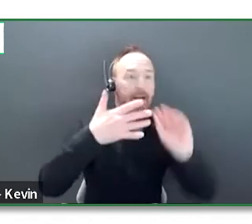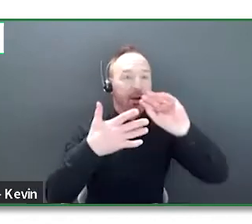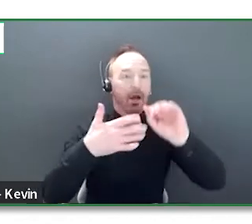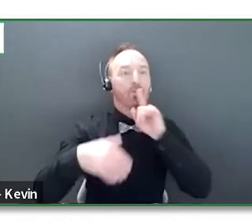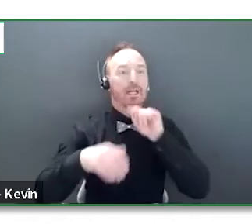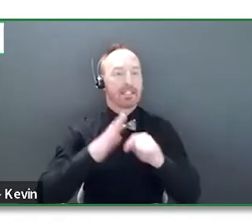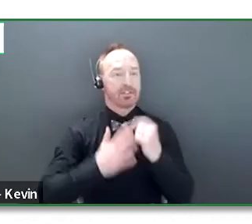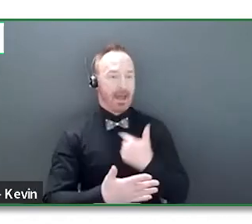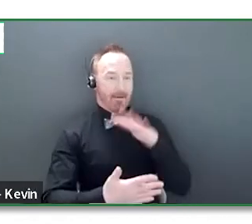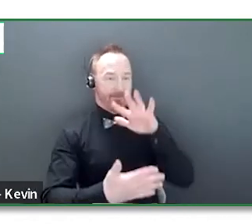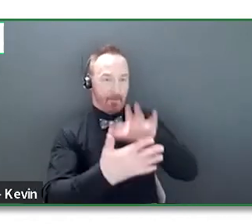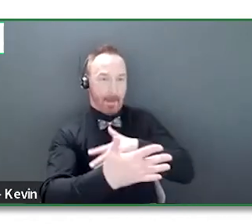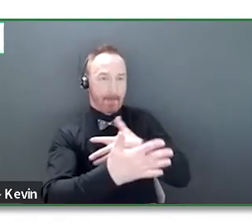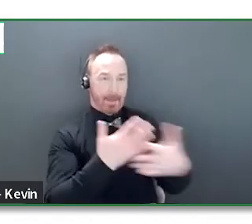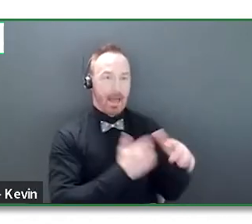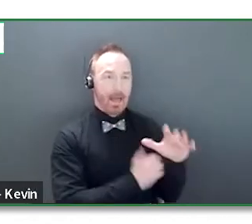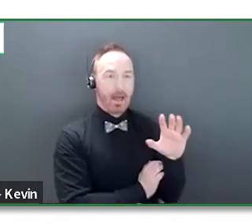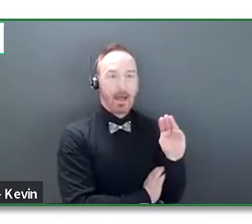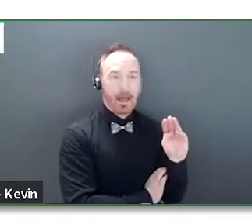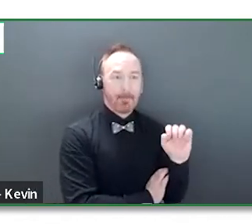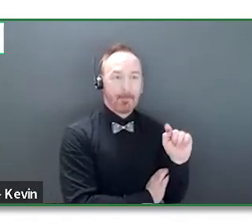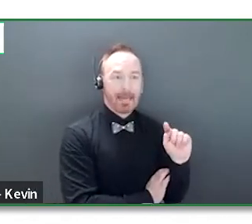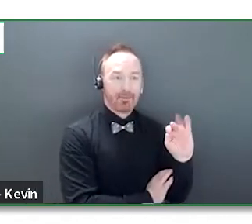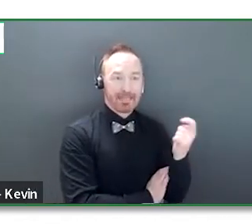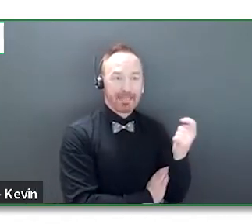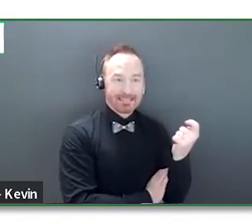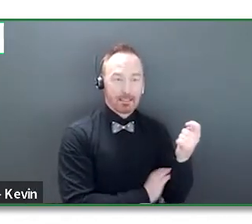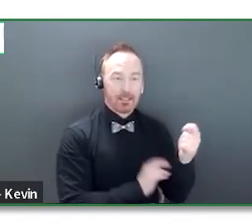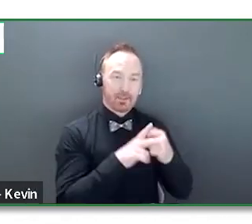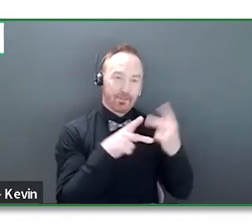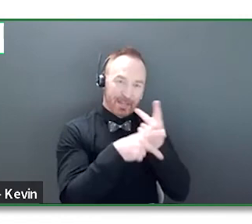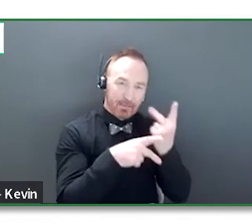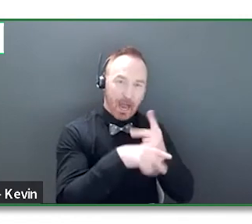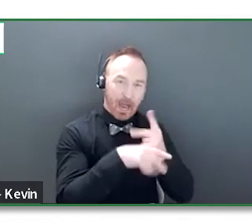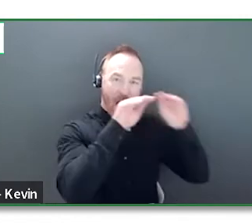consideration? To be honest we're working site by site